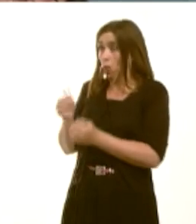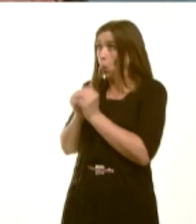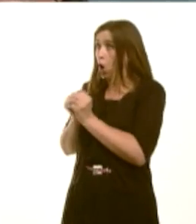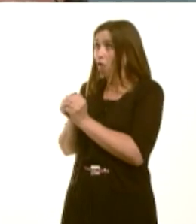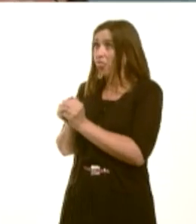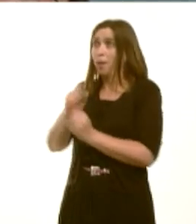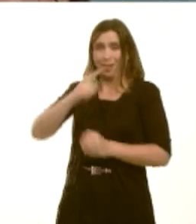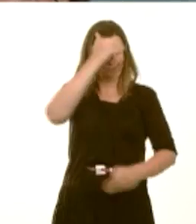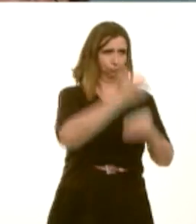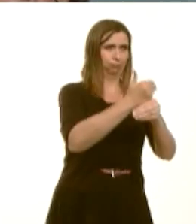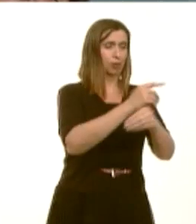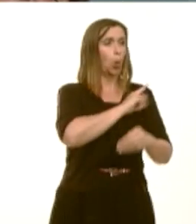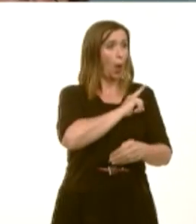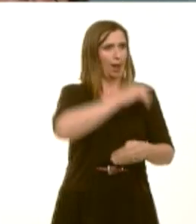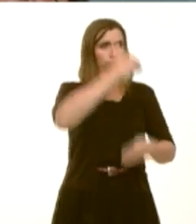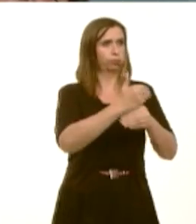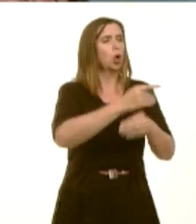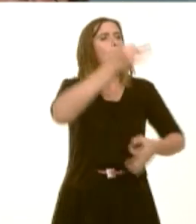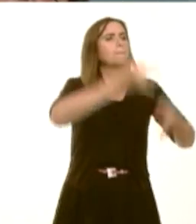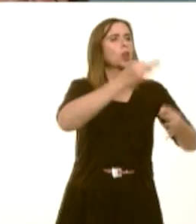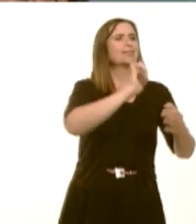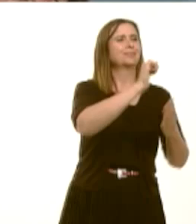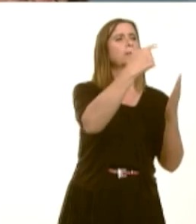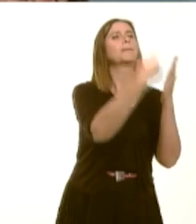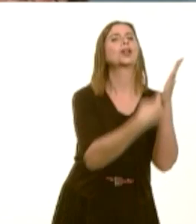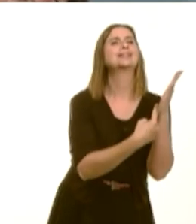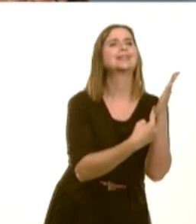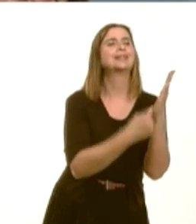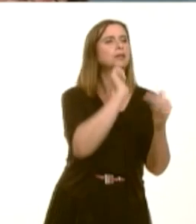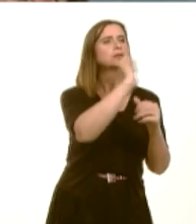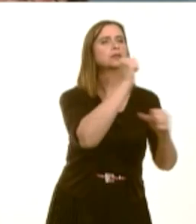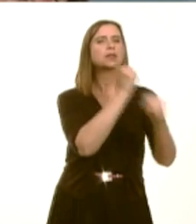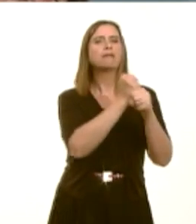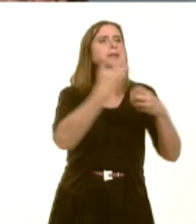do create the policy, and, in this case, your Government has created the policy that is